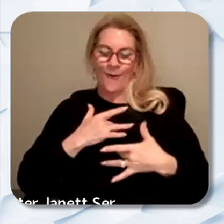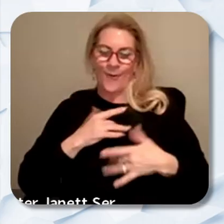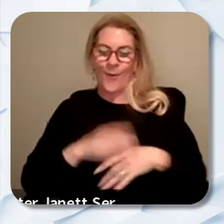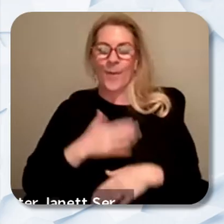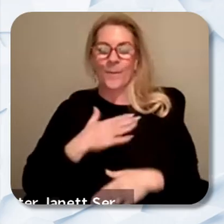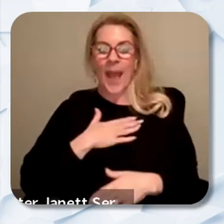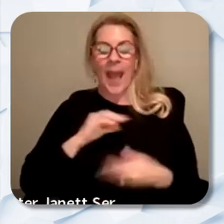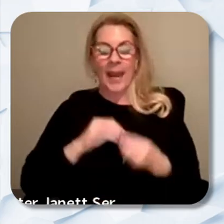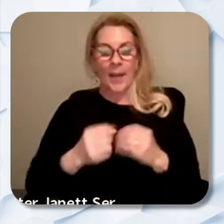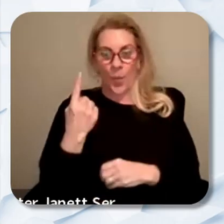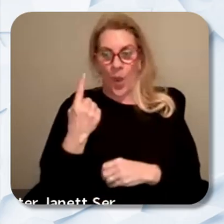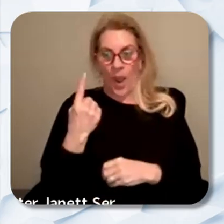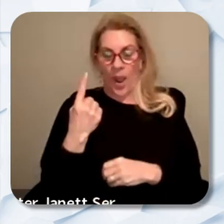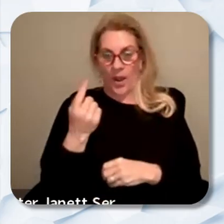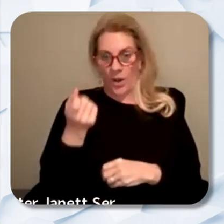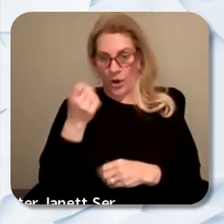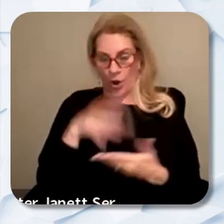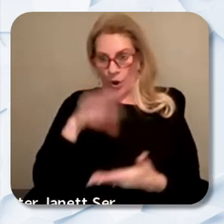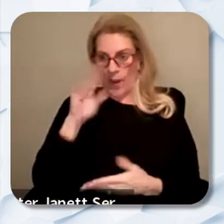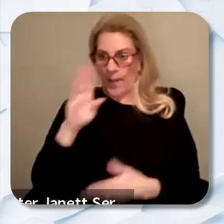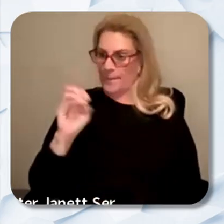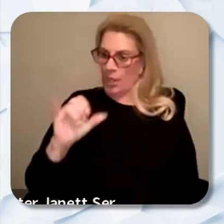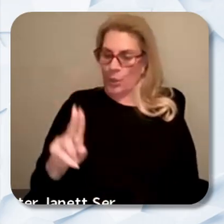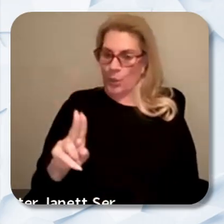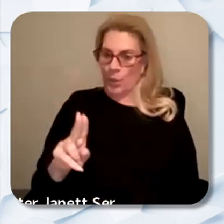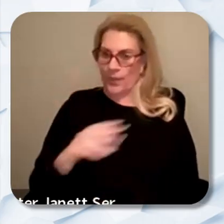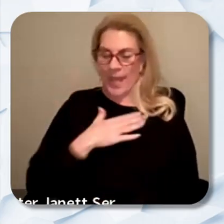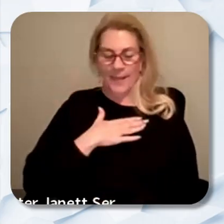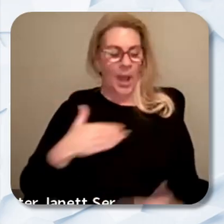takeaway from this discussion is be you. I think that's our new tagline for the night. But I want